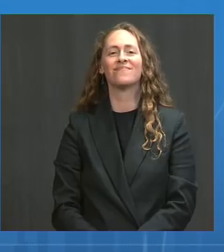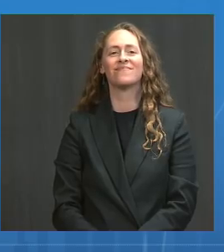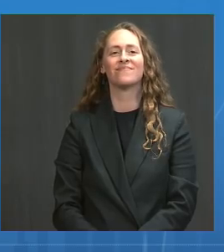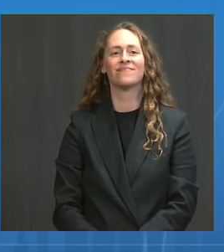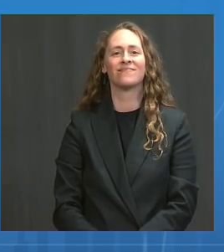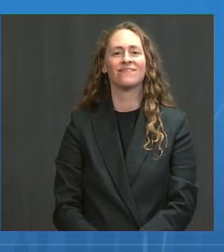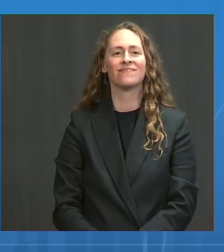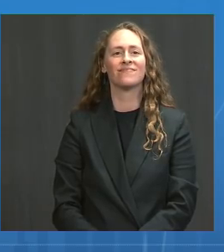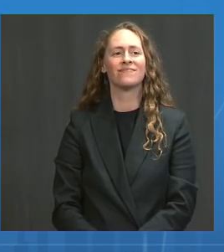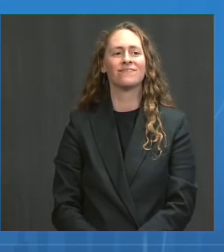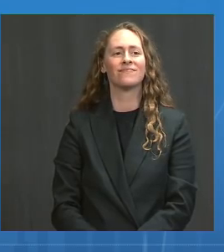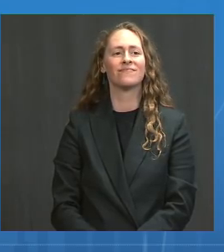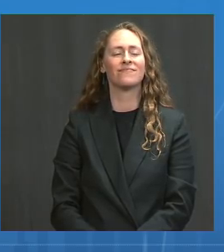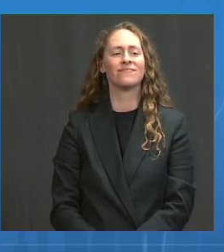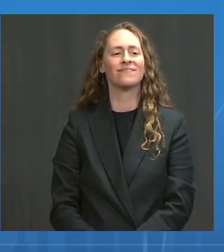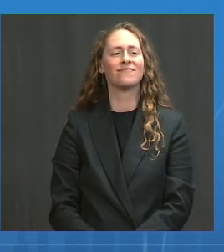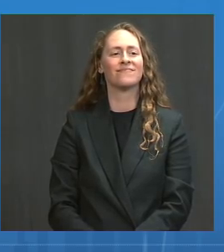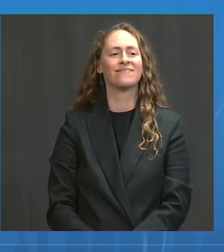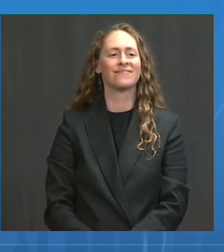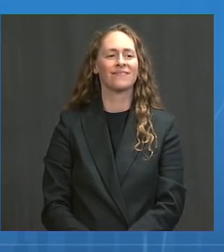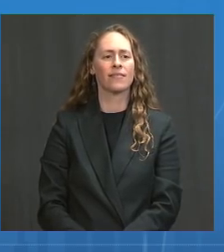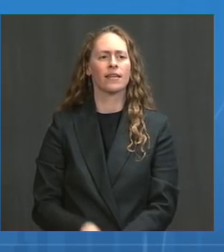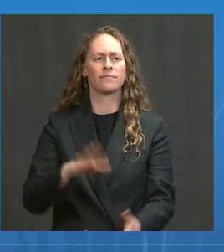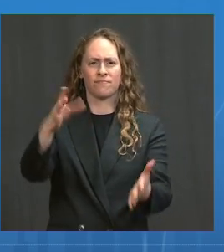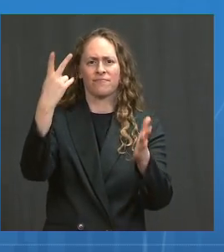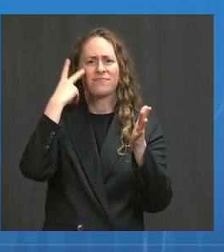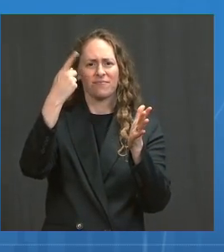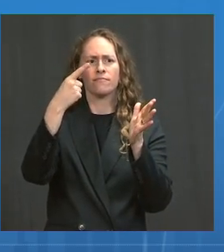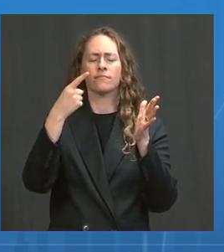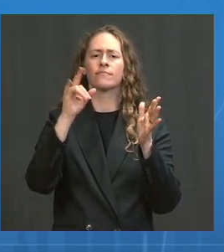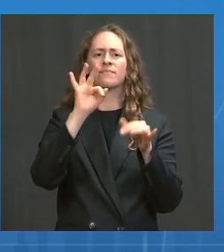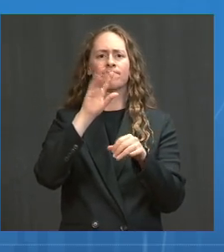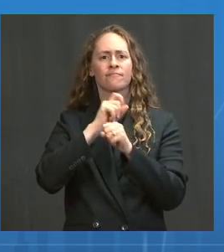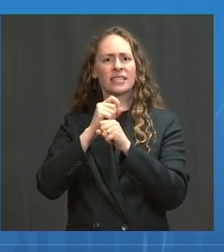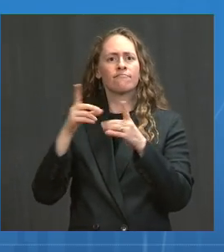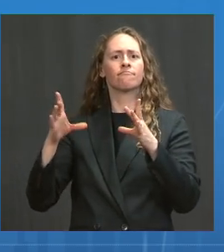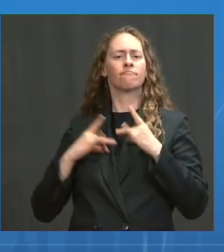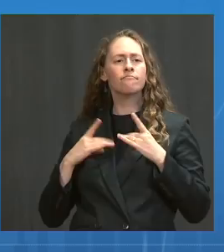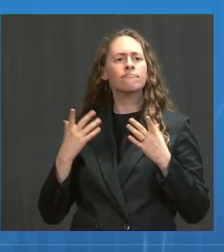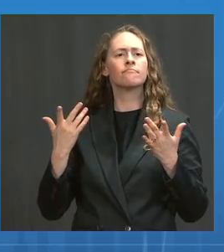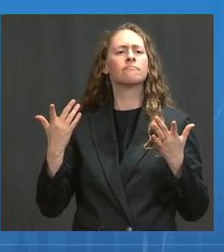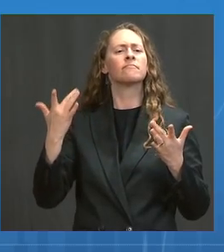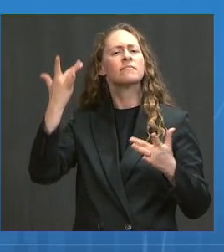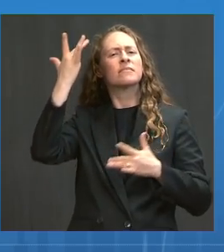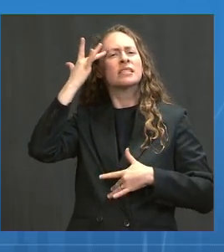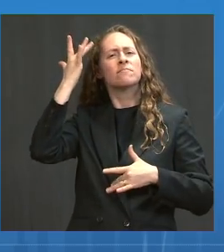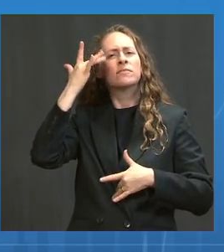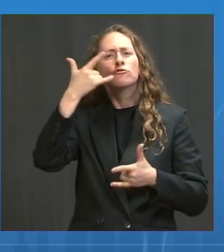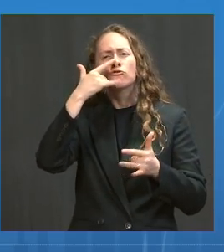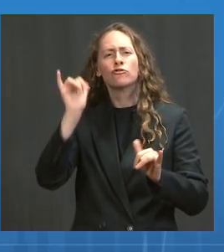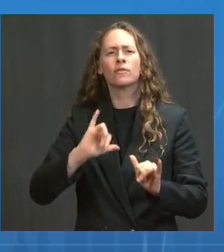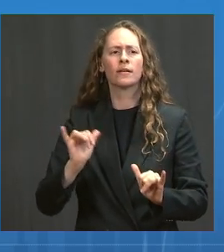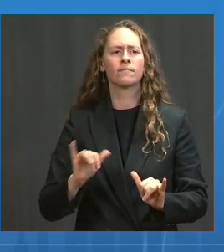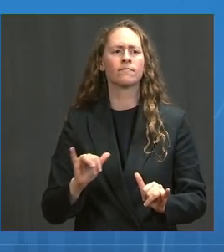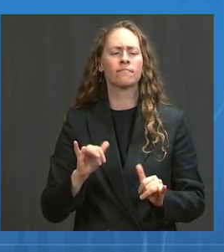Again, in this study, in medRxiv, published on May 21st -- 24th --